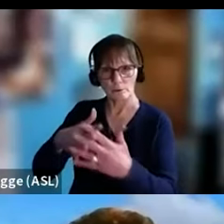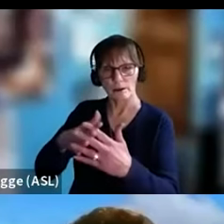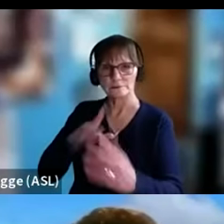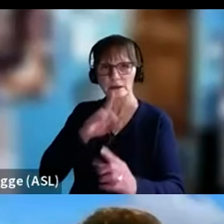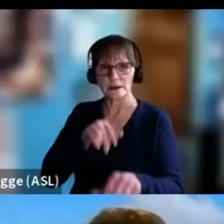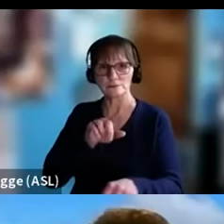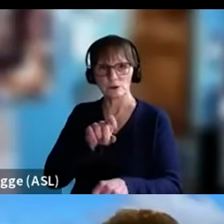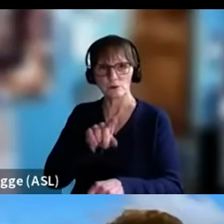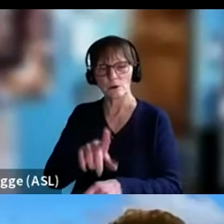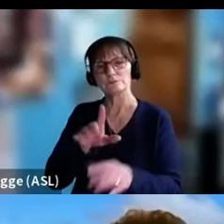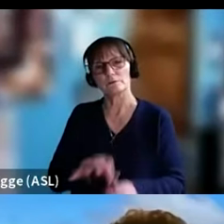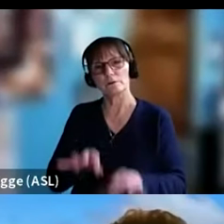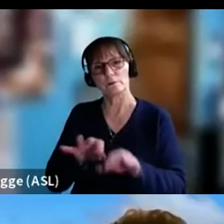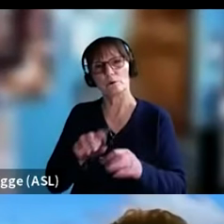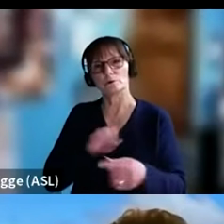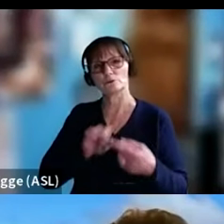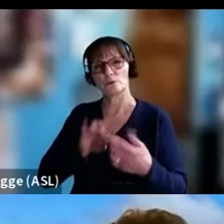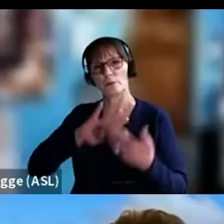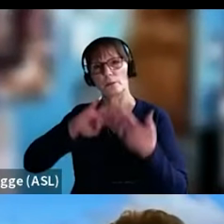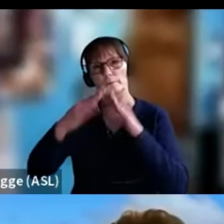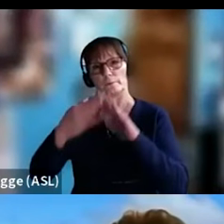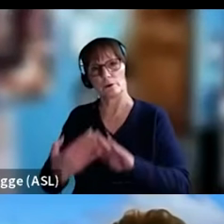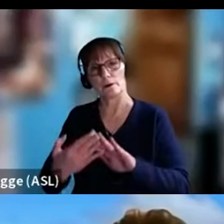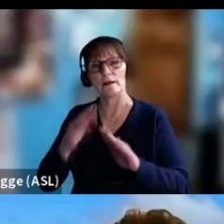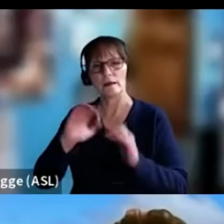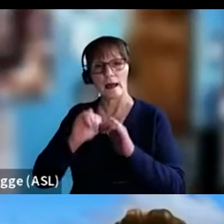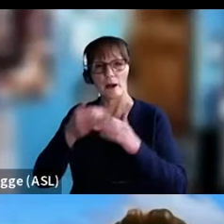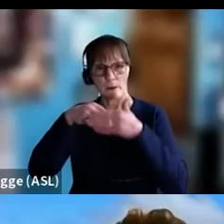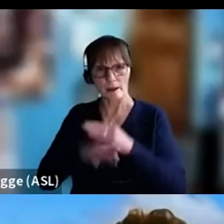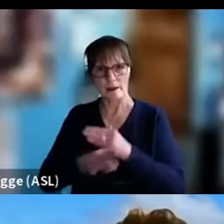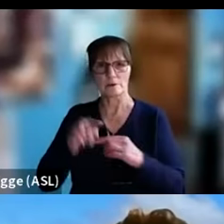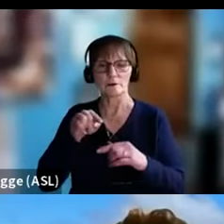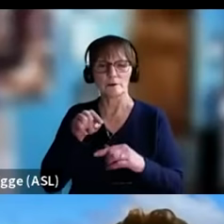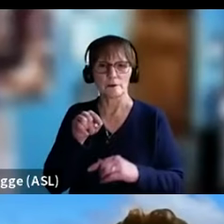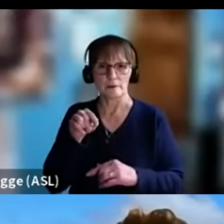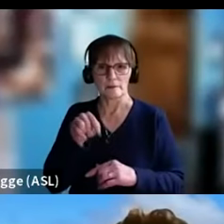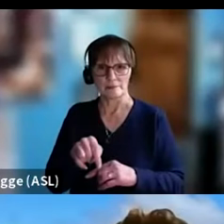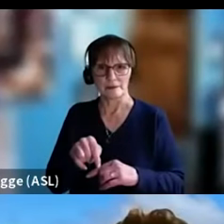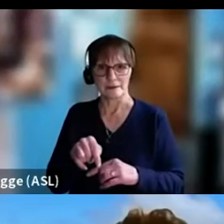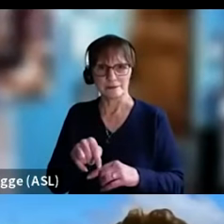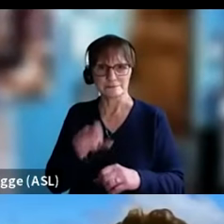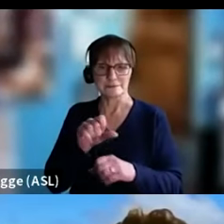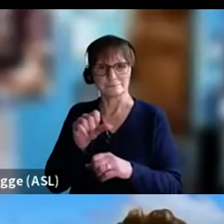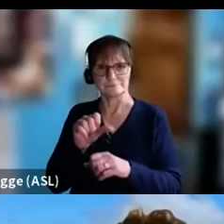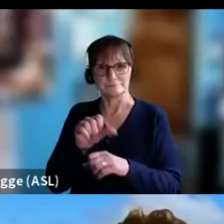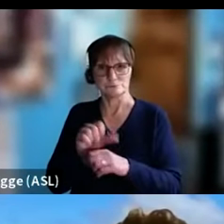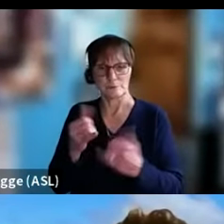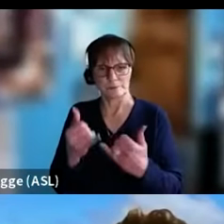that are of importance to communities, which is essentially how I entered this space and why I'm here today. So thank you.